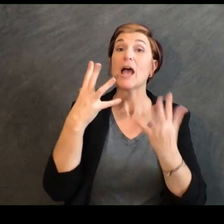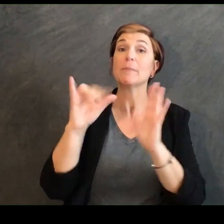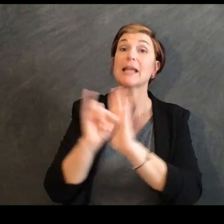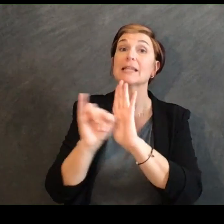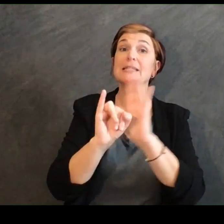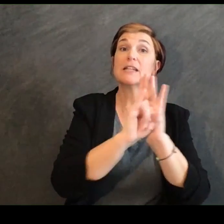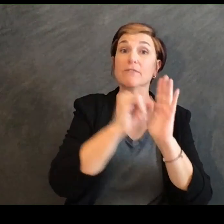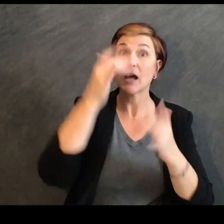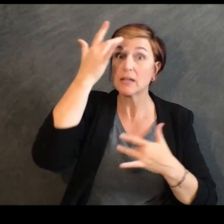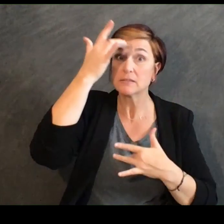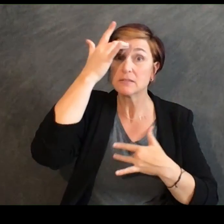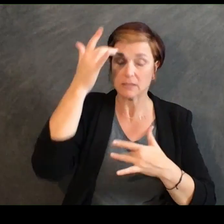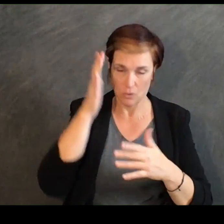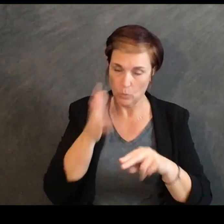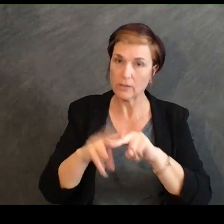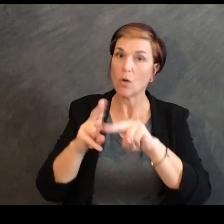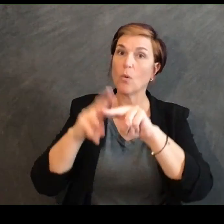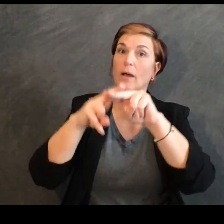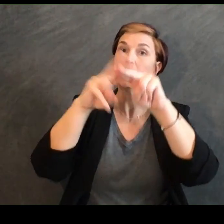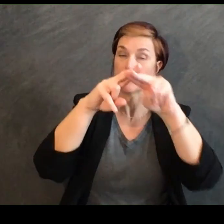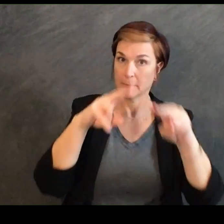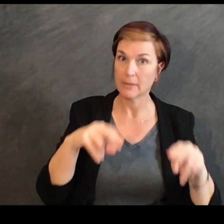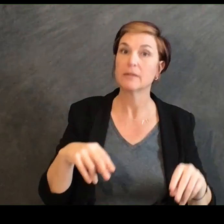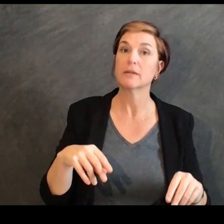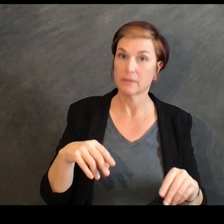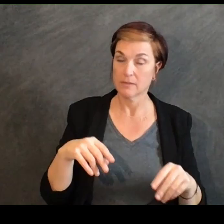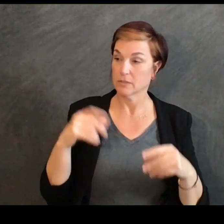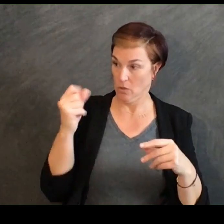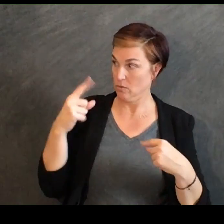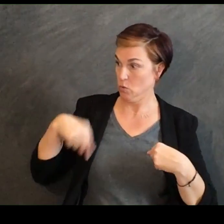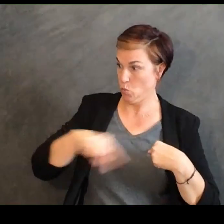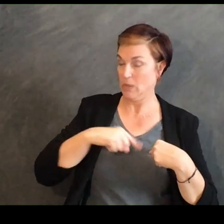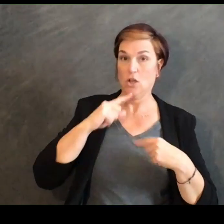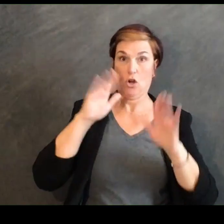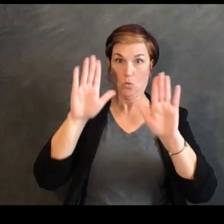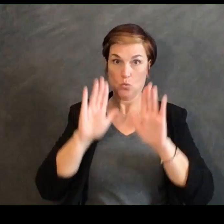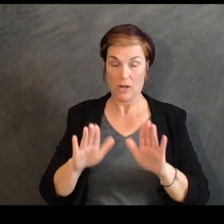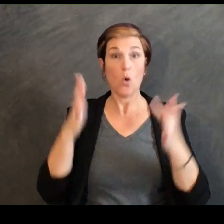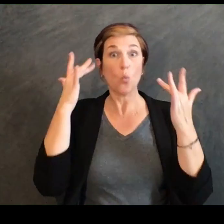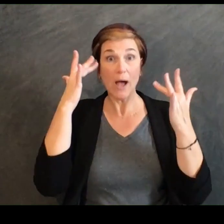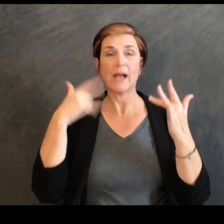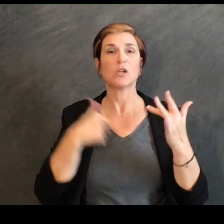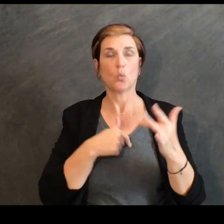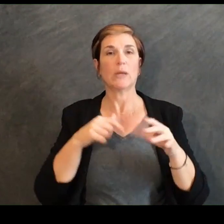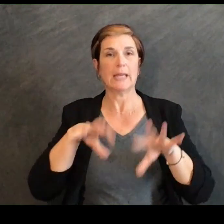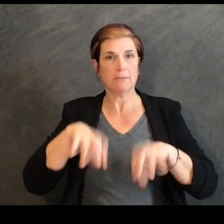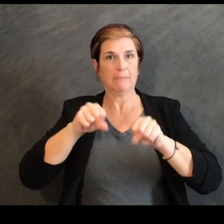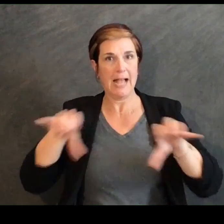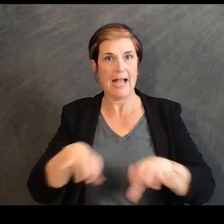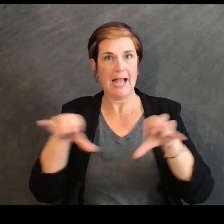speaking it's going up but we've done a great job because we acted quickly we acted early and there's nothing we could have done